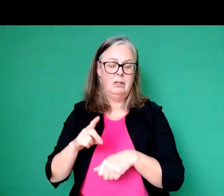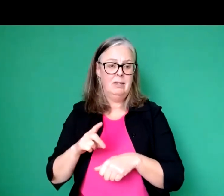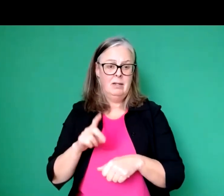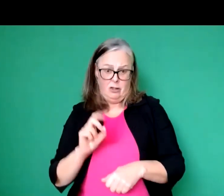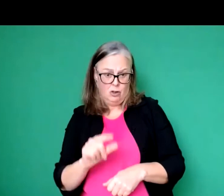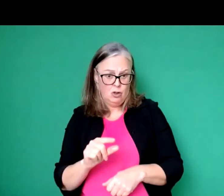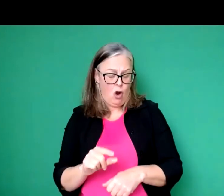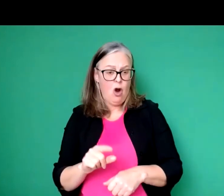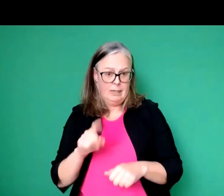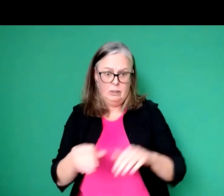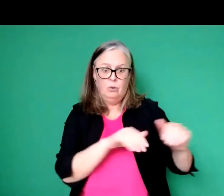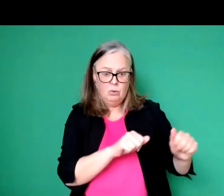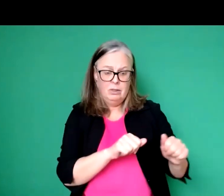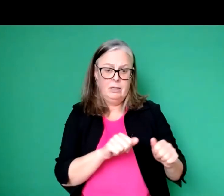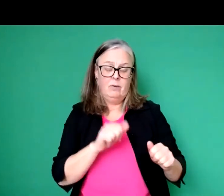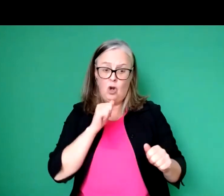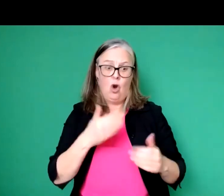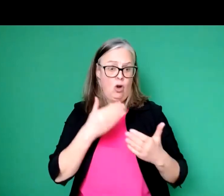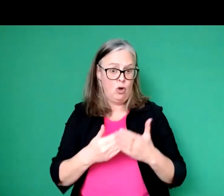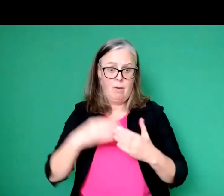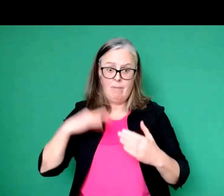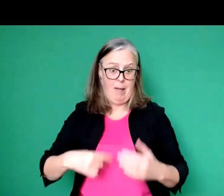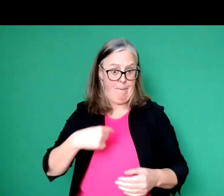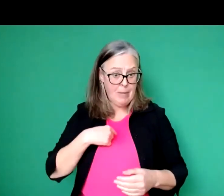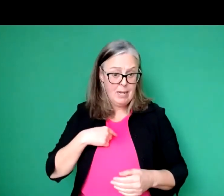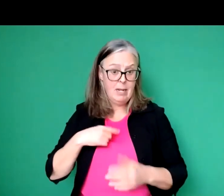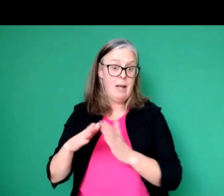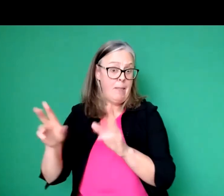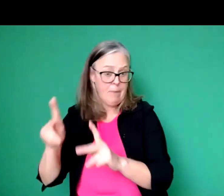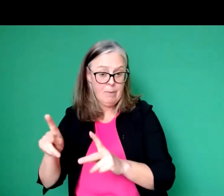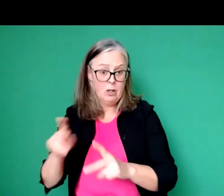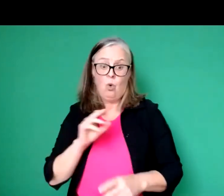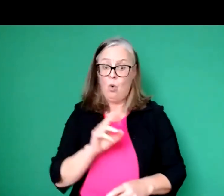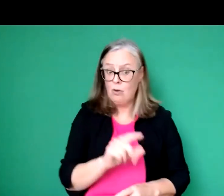and it's not good for the dog so but i i do want to go back to training because um bill